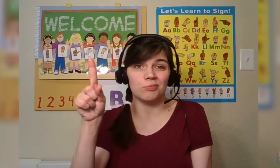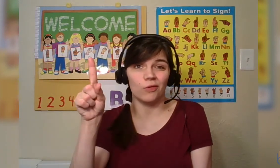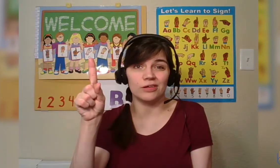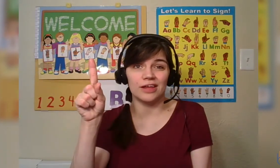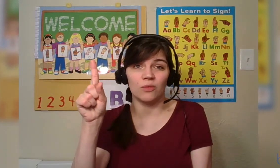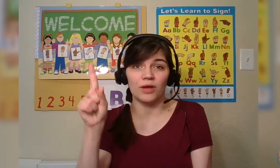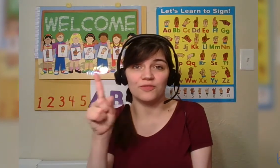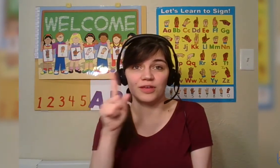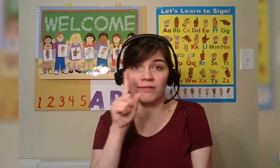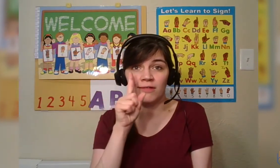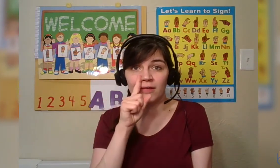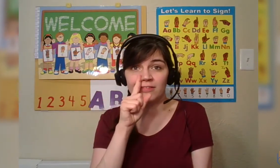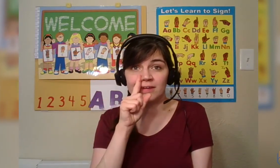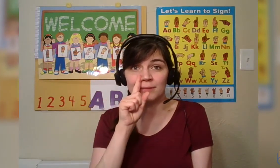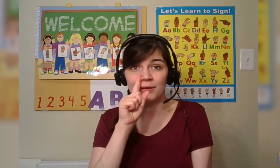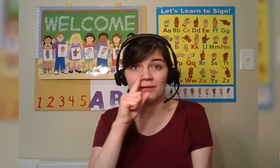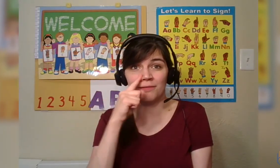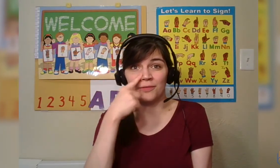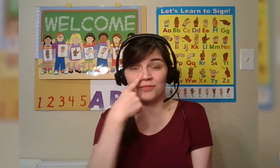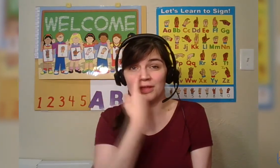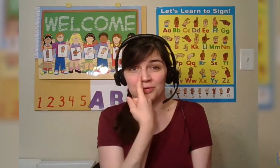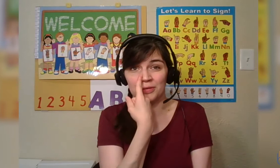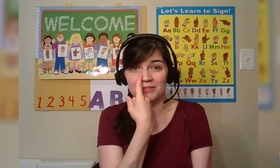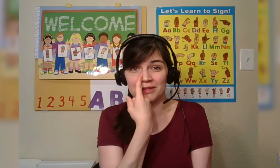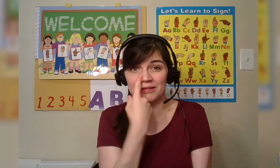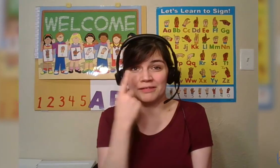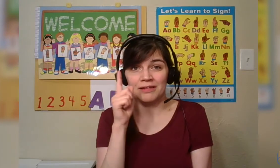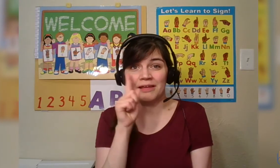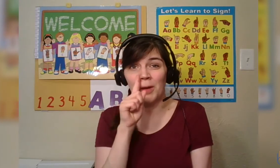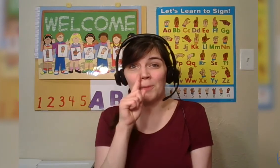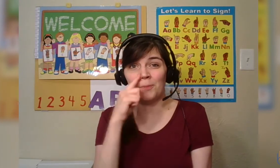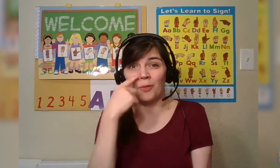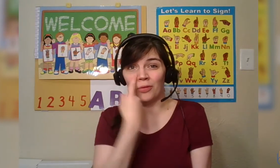"bored," take one finger, stick it by your nose, and twist it. Bored.